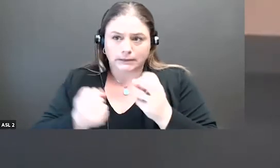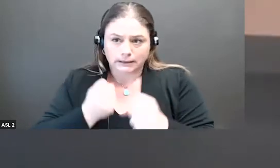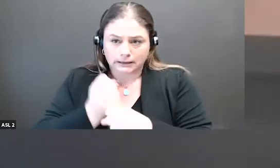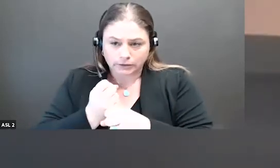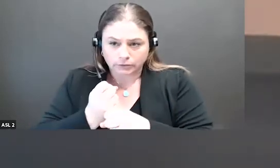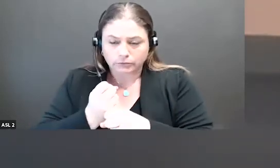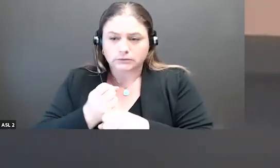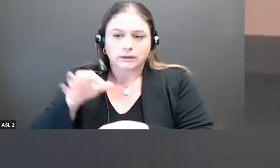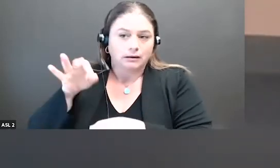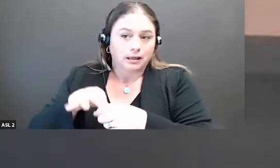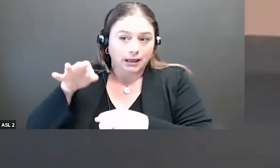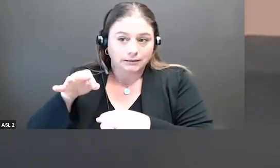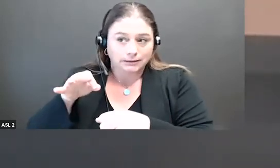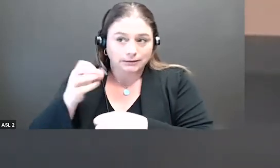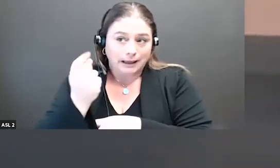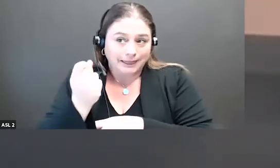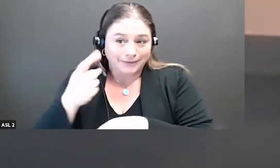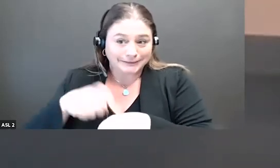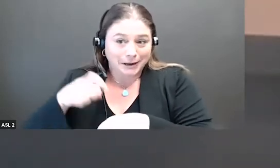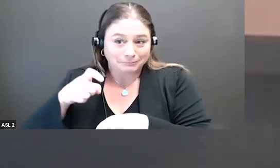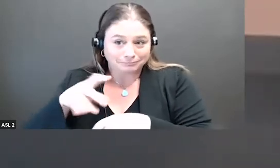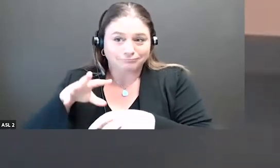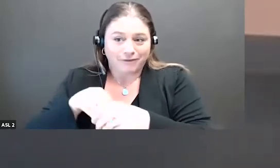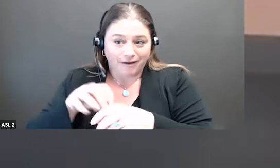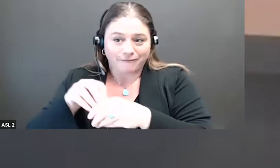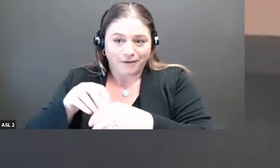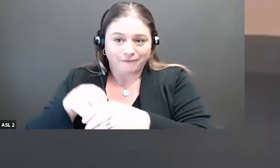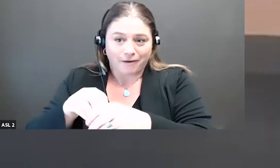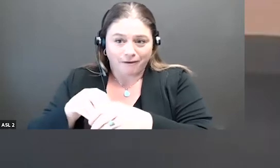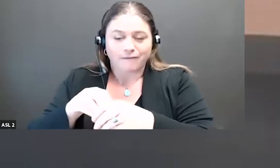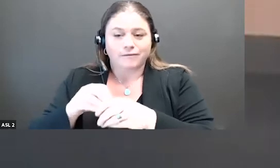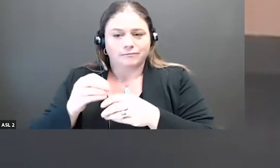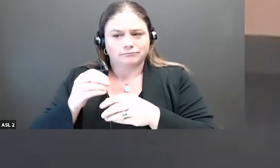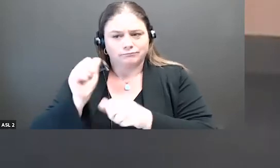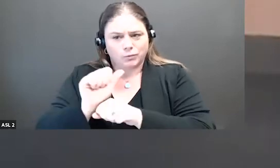11 times since it all began. But I have to say, I remember Bob for something else.